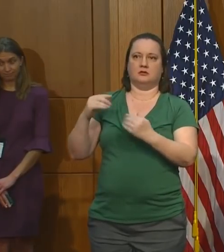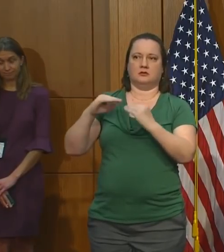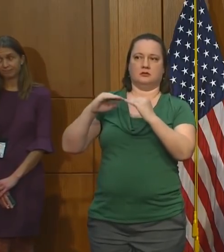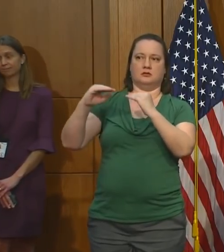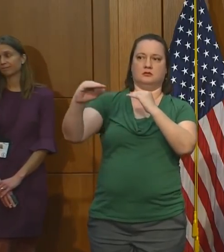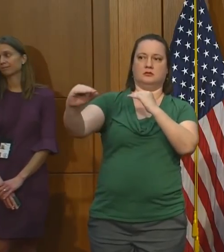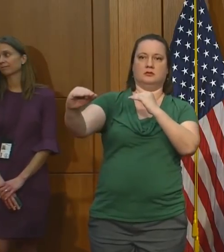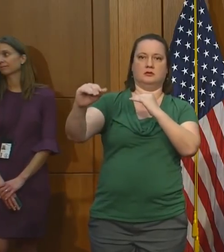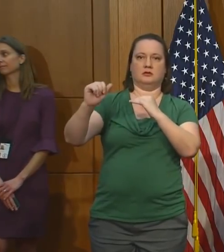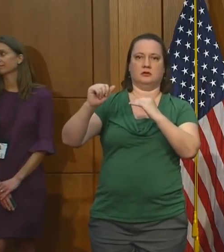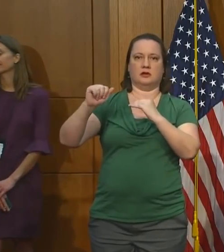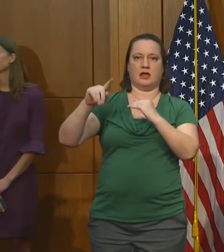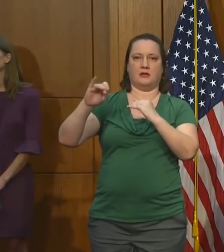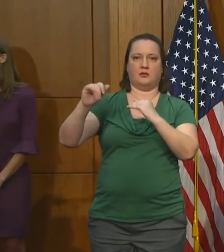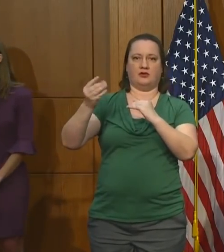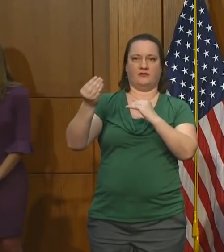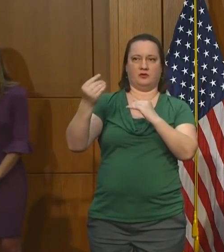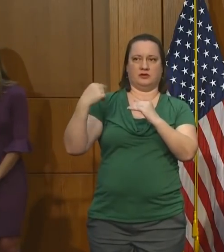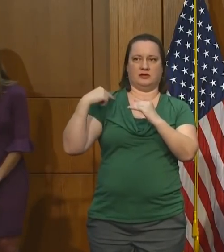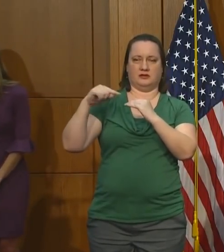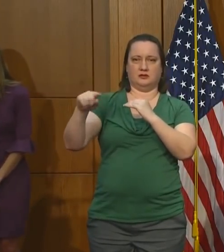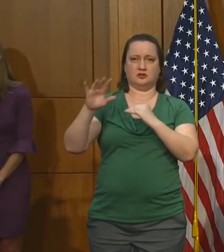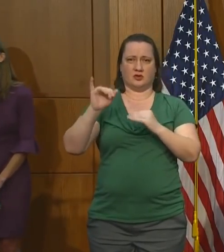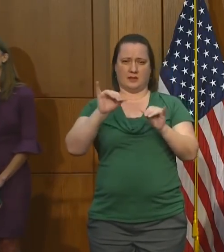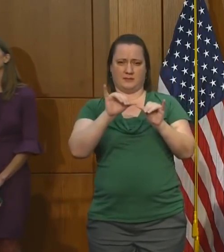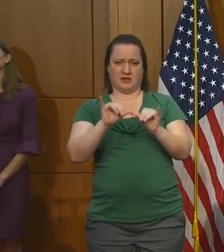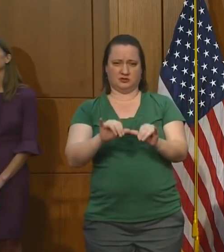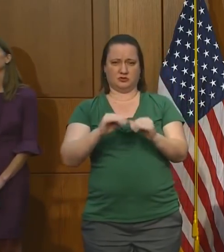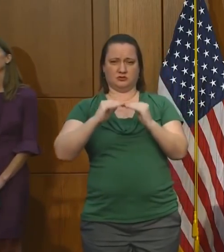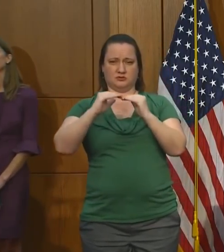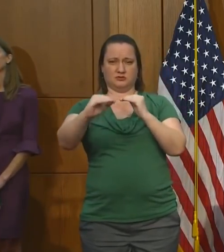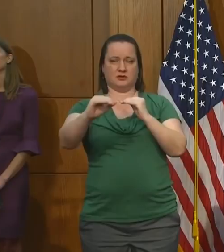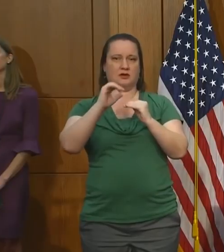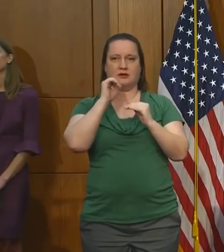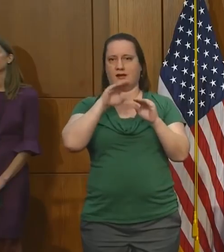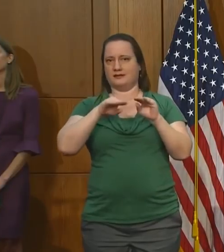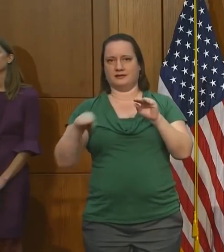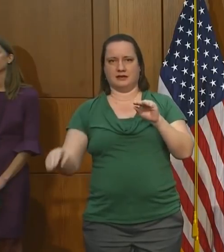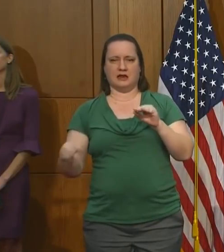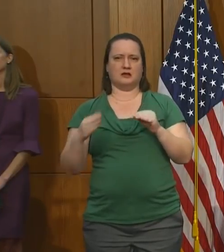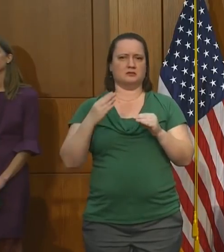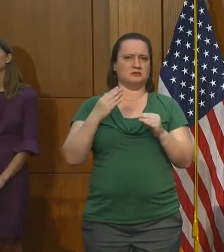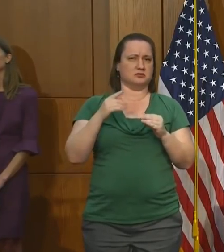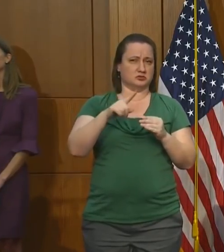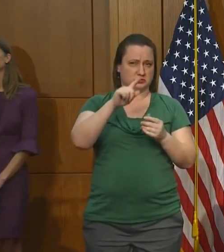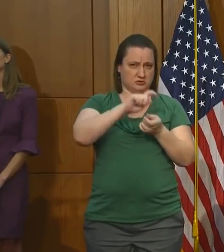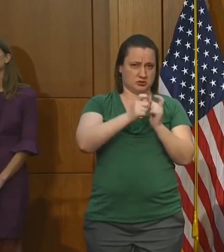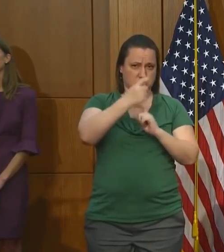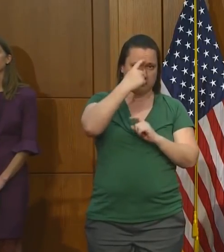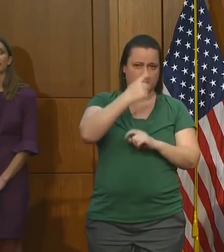NINETEEN HOSPITALIZATIONS ARE AT THEIR PEAK APRIL FOURTEENTH- HAVE YOU CHANGED YOUR MIND